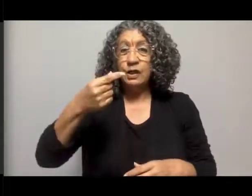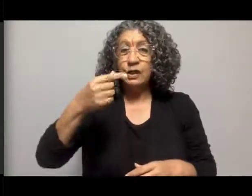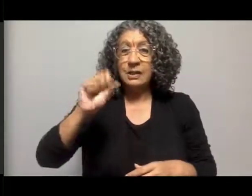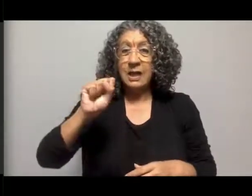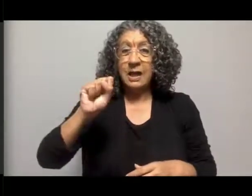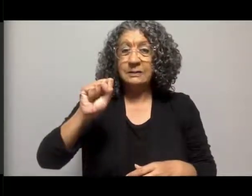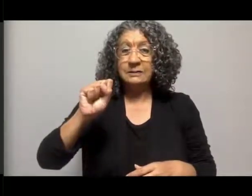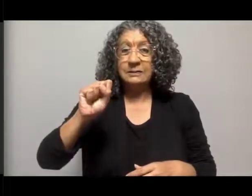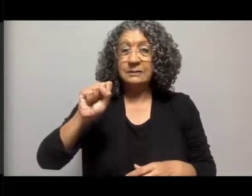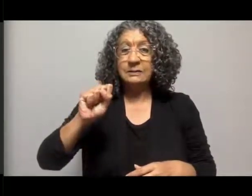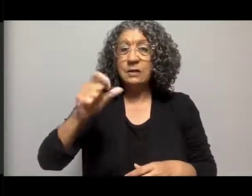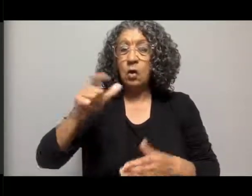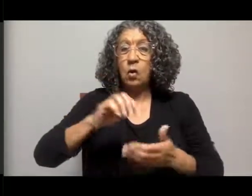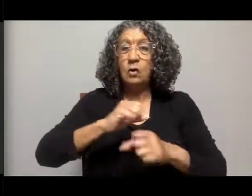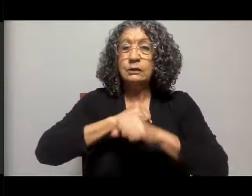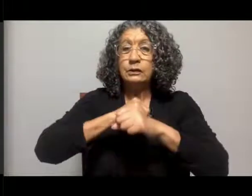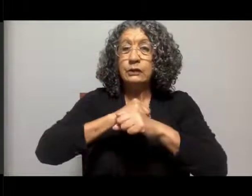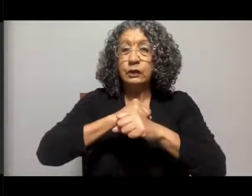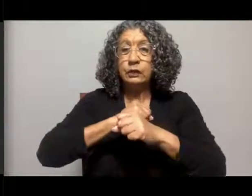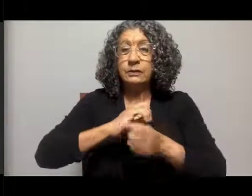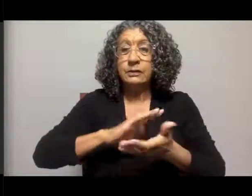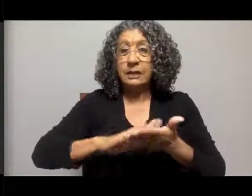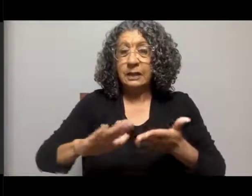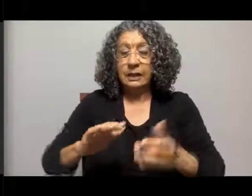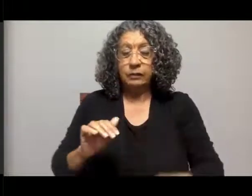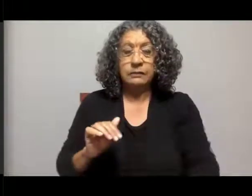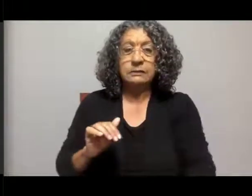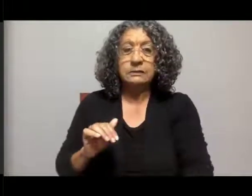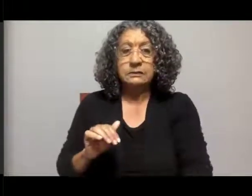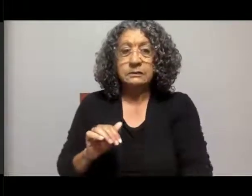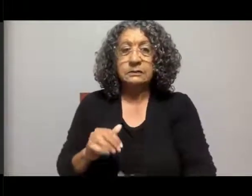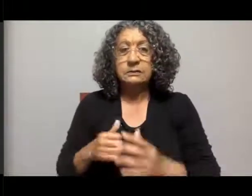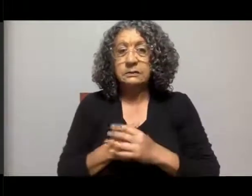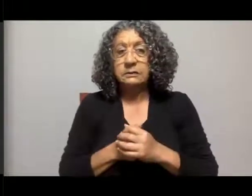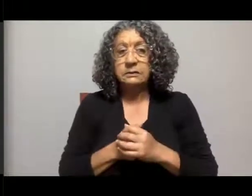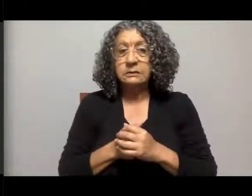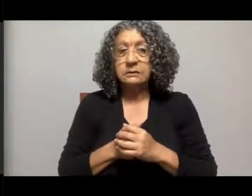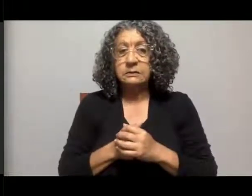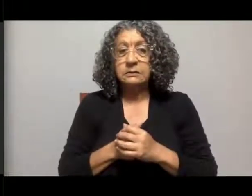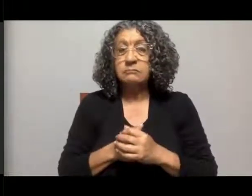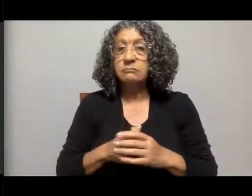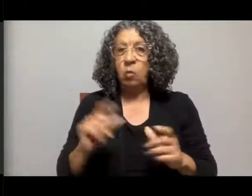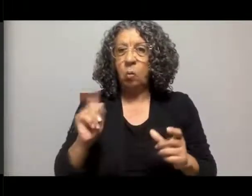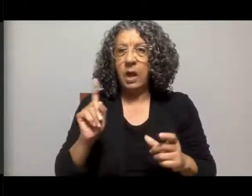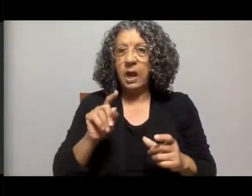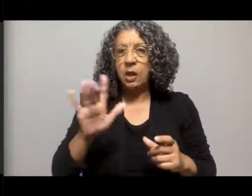and then your highest GS which is really your security clearance,